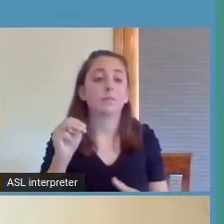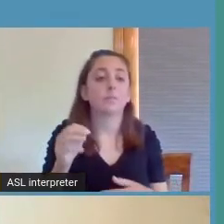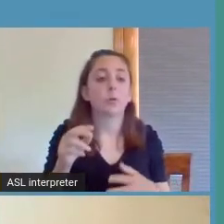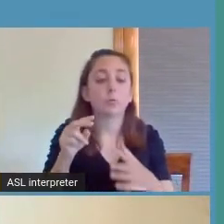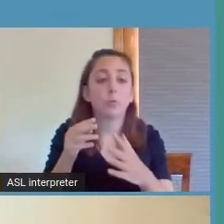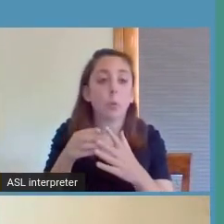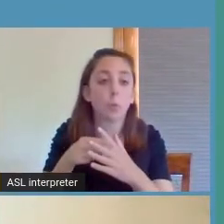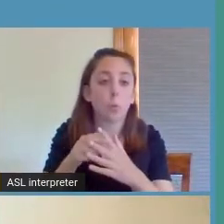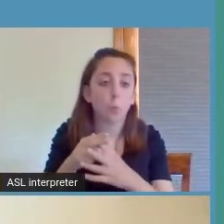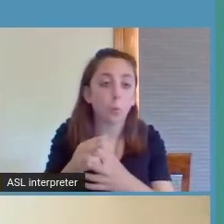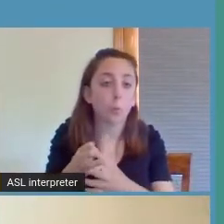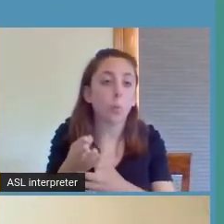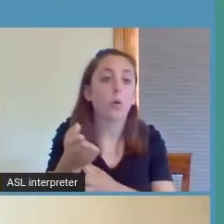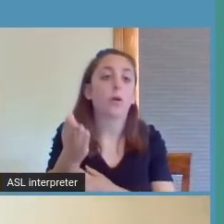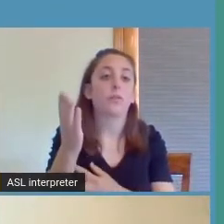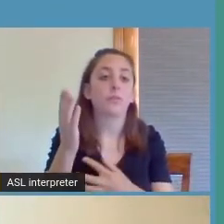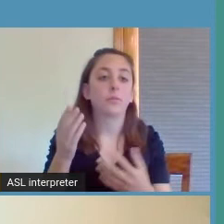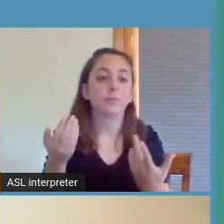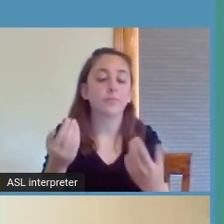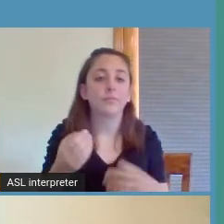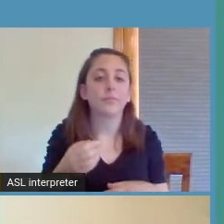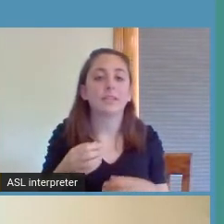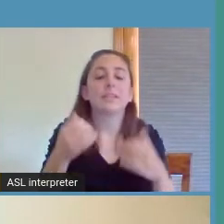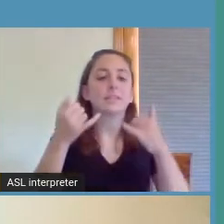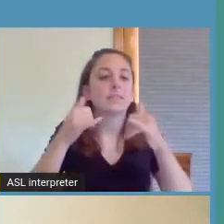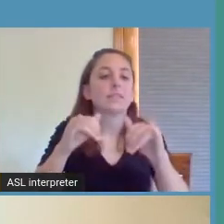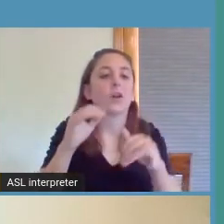and you can actually still go into [ __ ] matrix and see these two shows